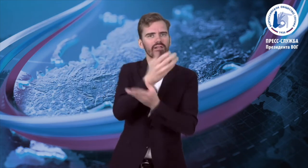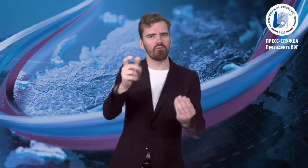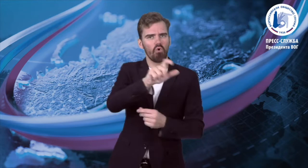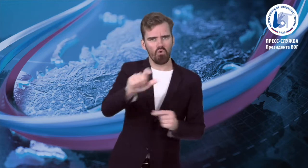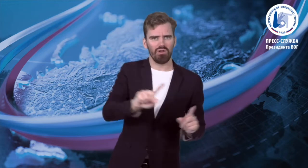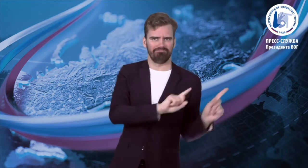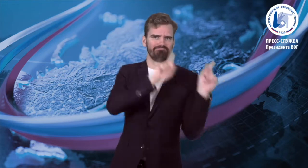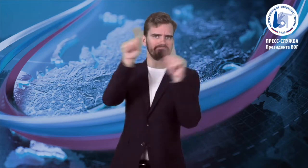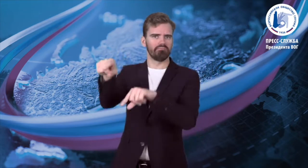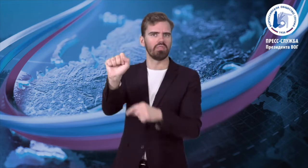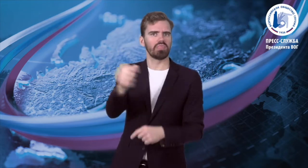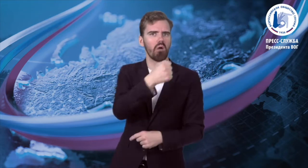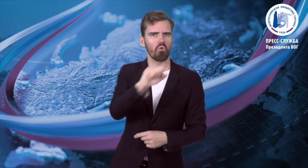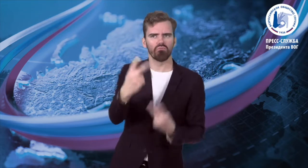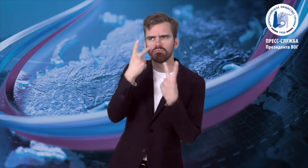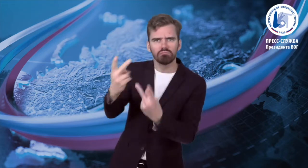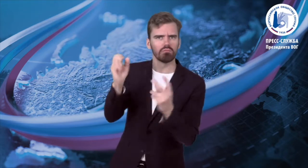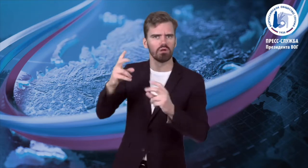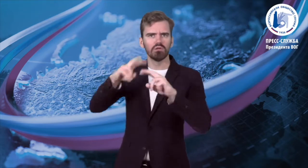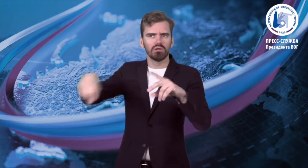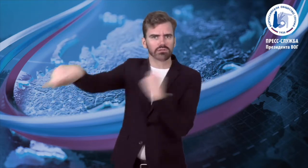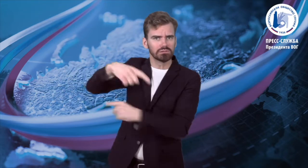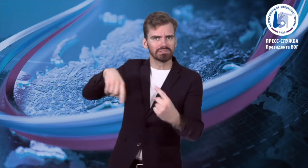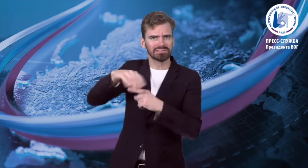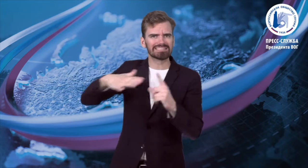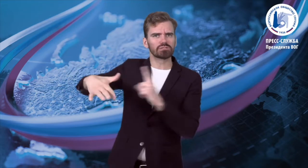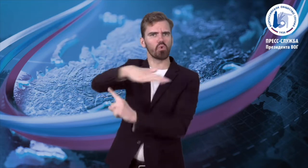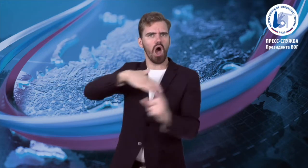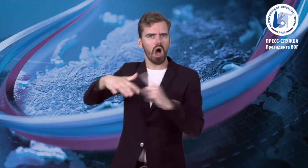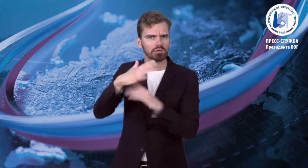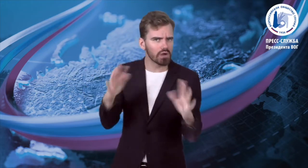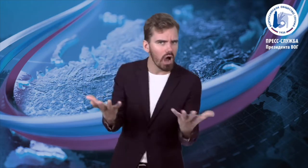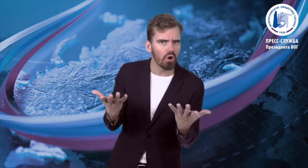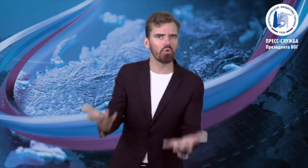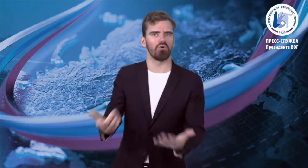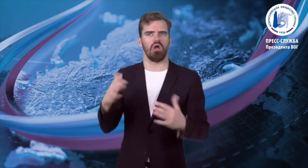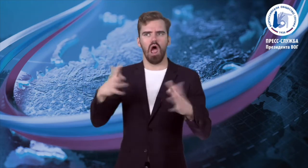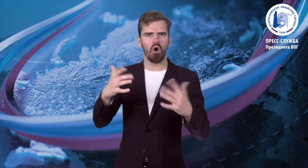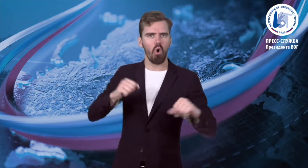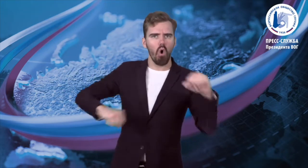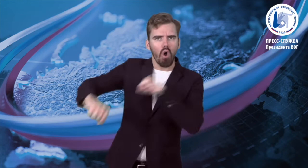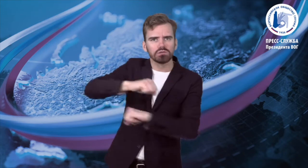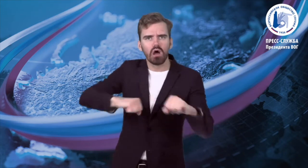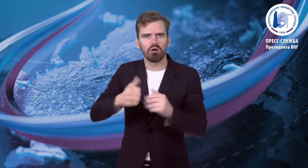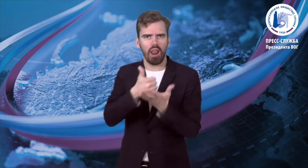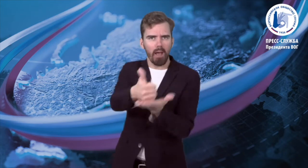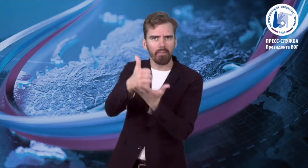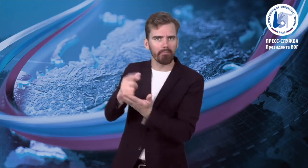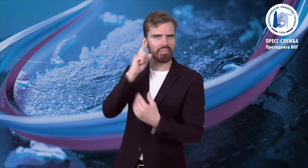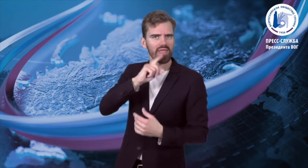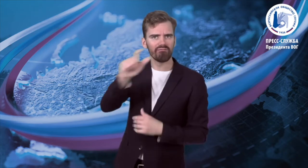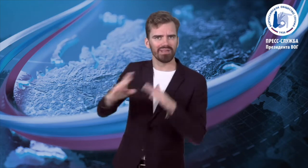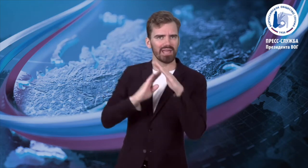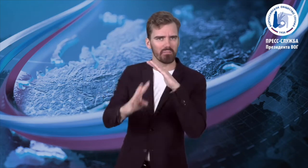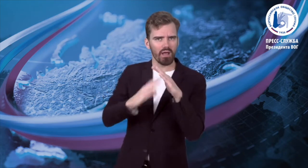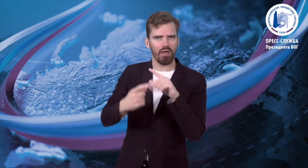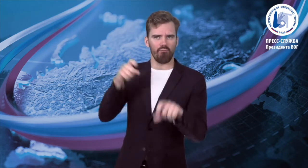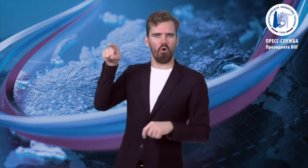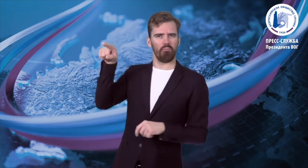the situation and organize assistance to the deaf refugees from Mariupol.